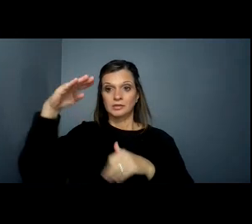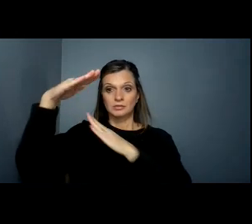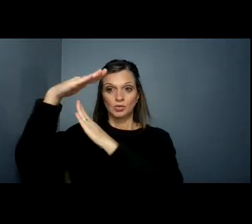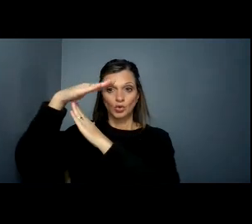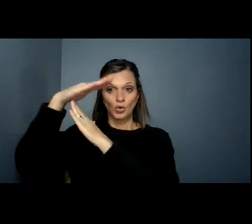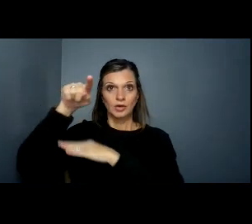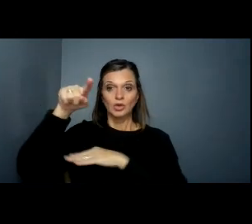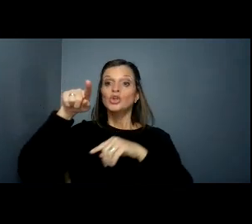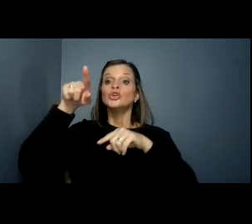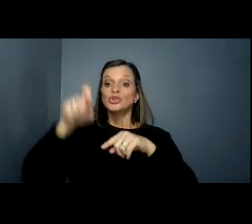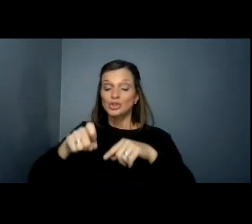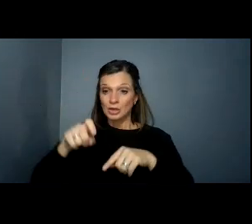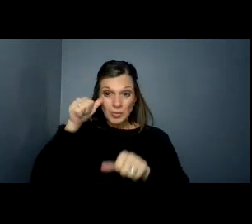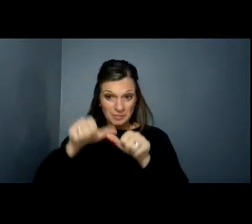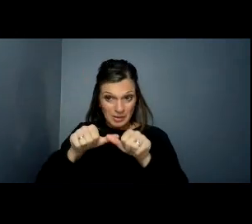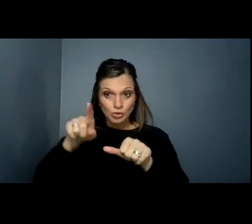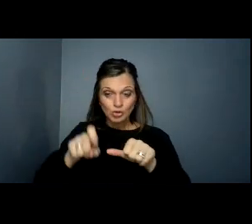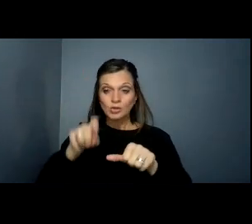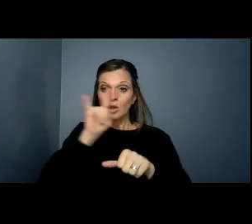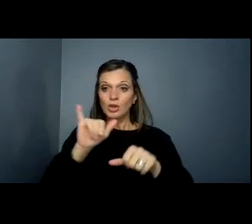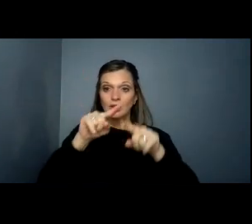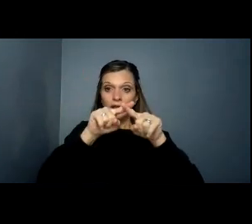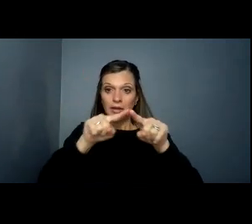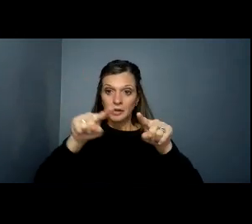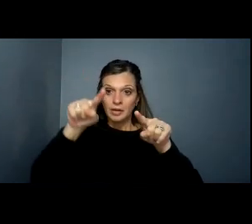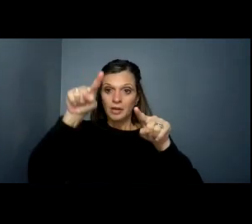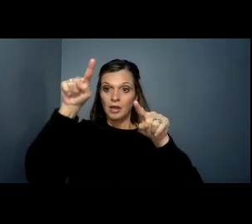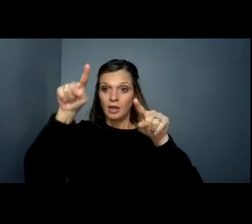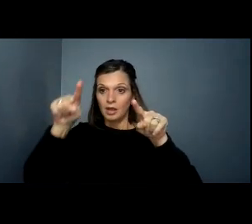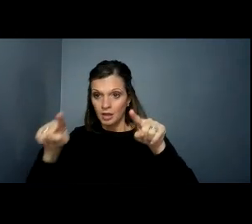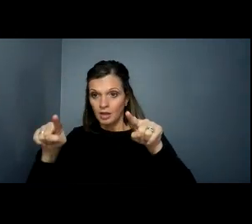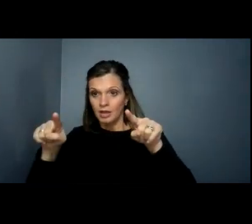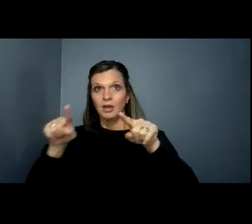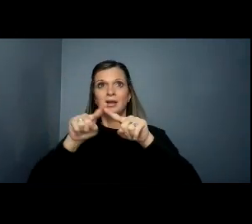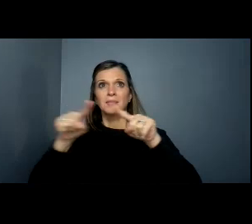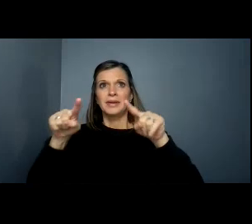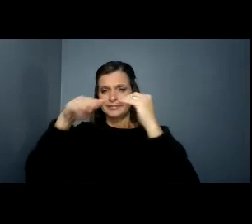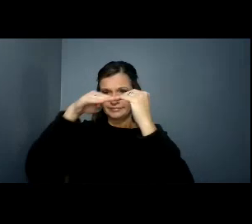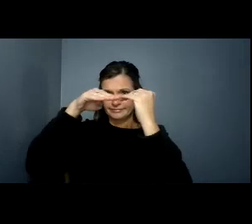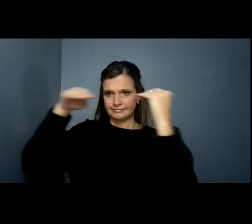So we know then that the eardrum is not vibrating like it should.